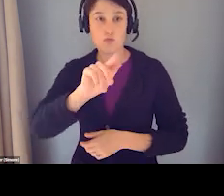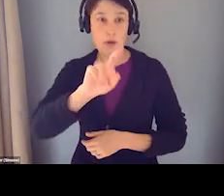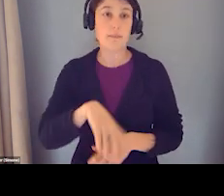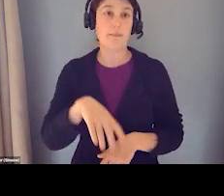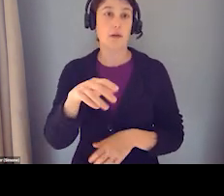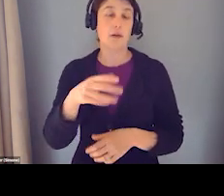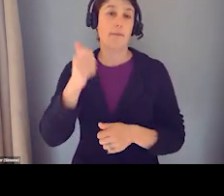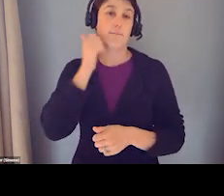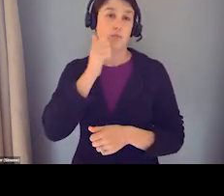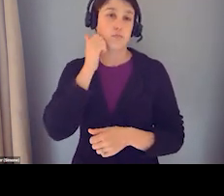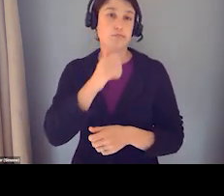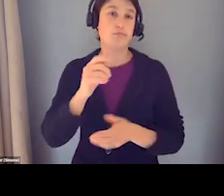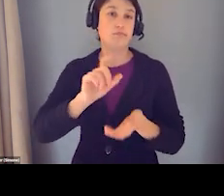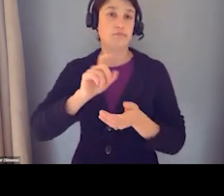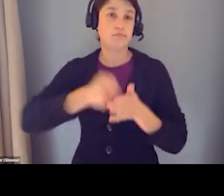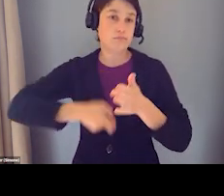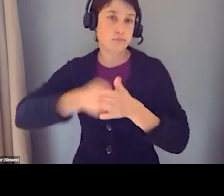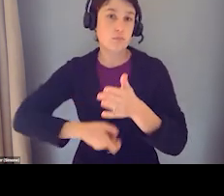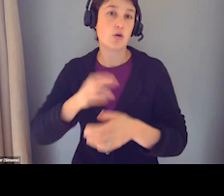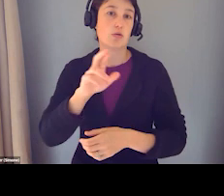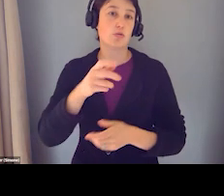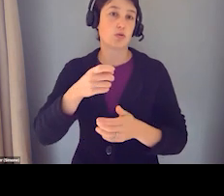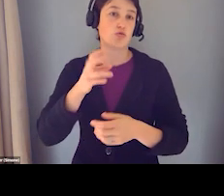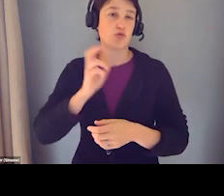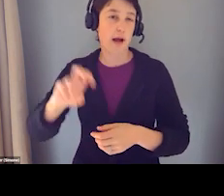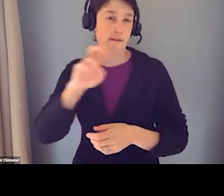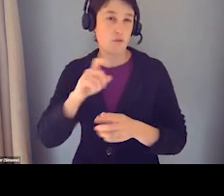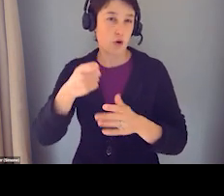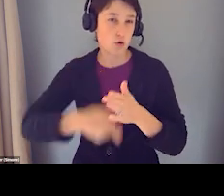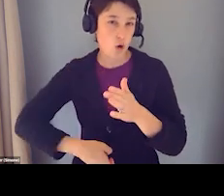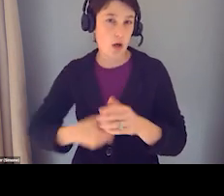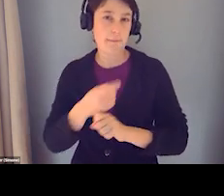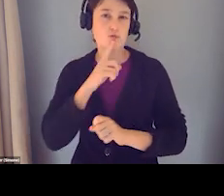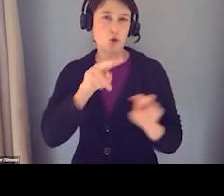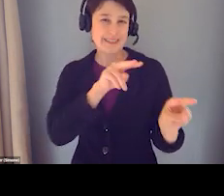Please make sure you're keeping these in mind, and checking these, and documenting that you're checking them.